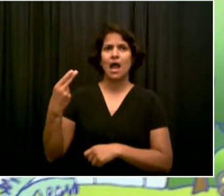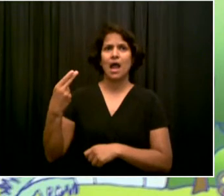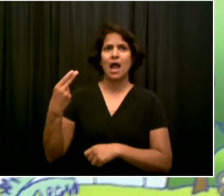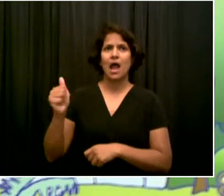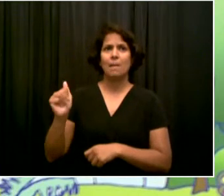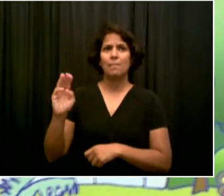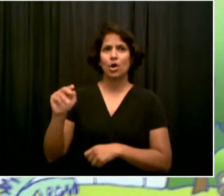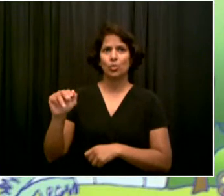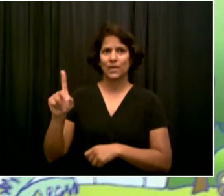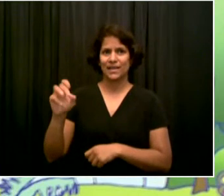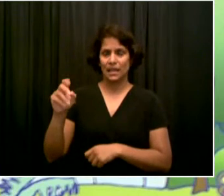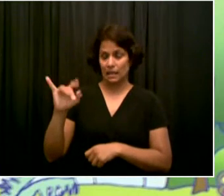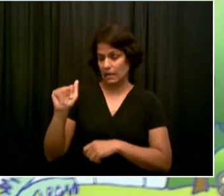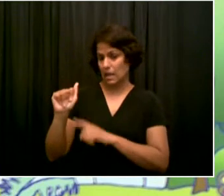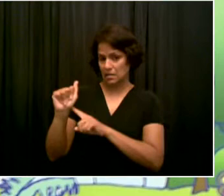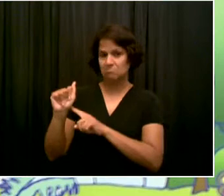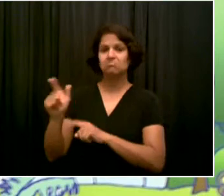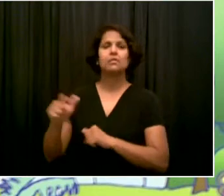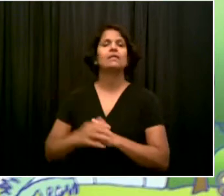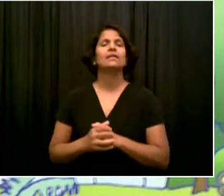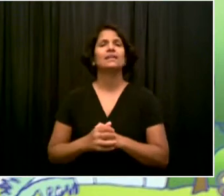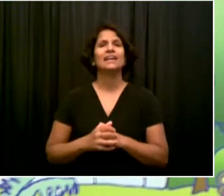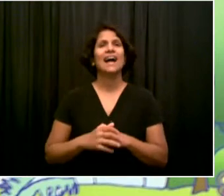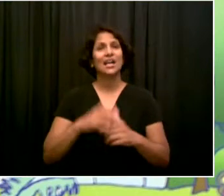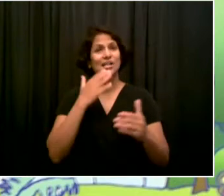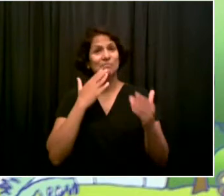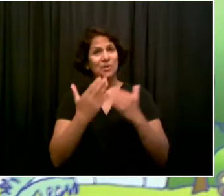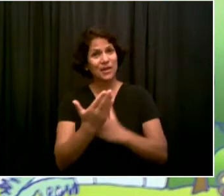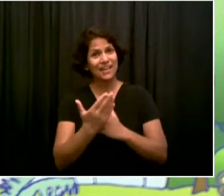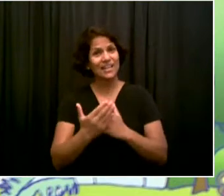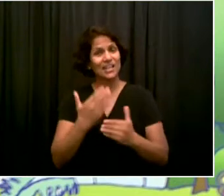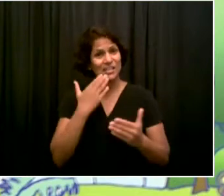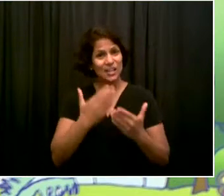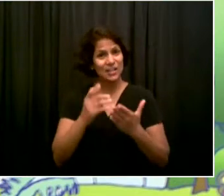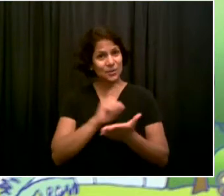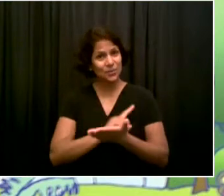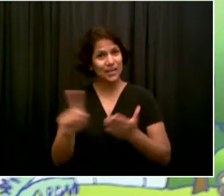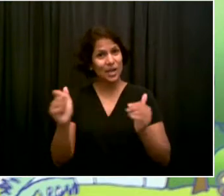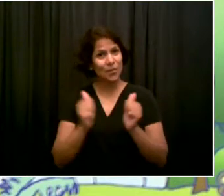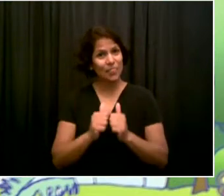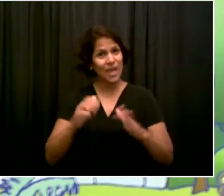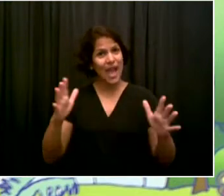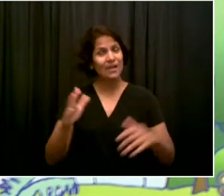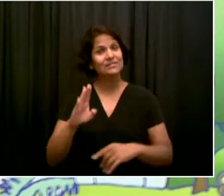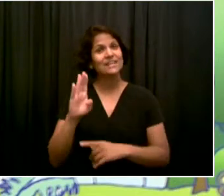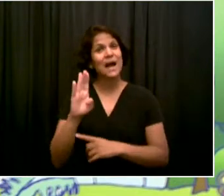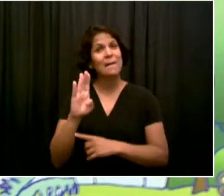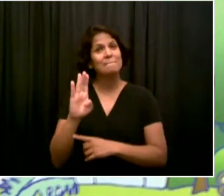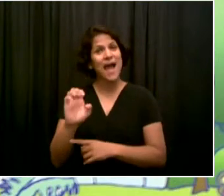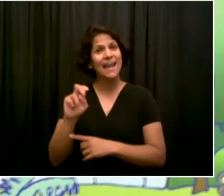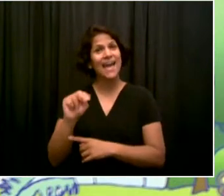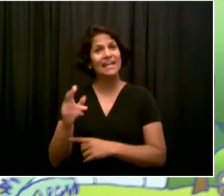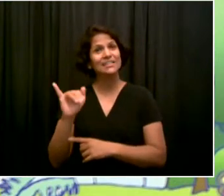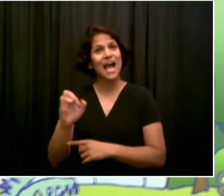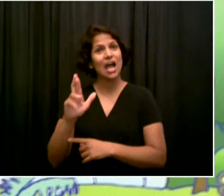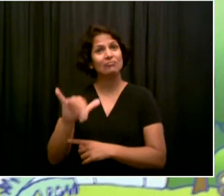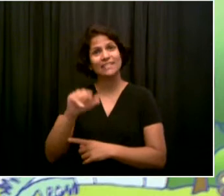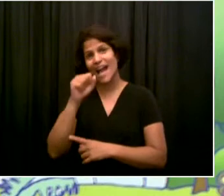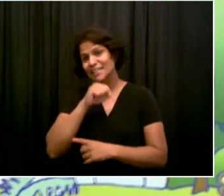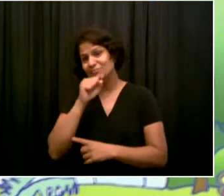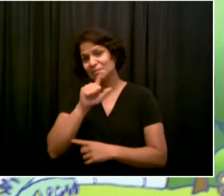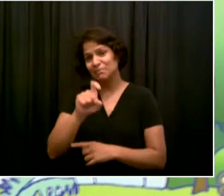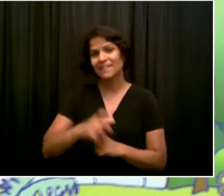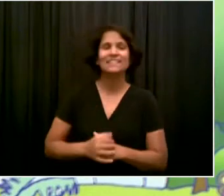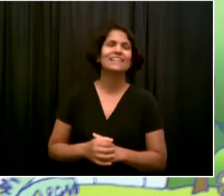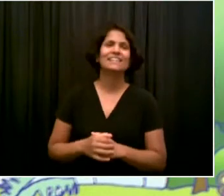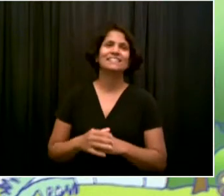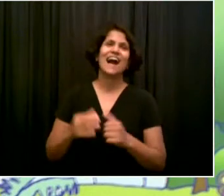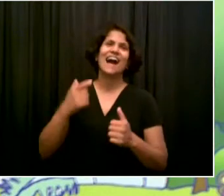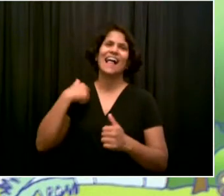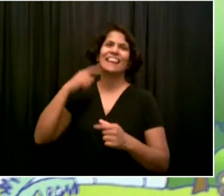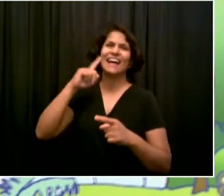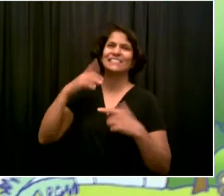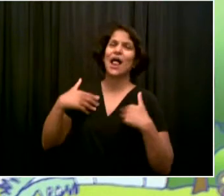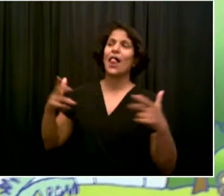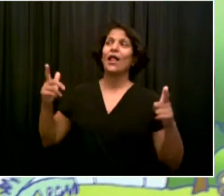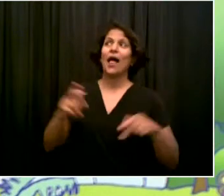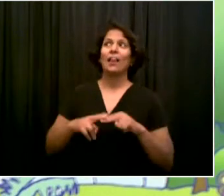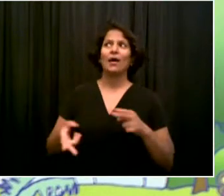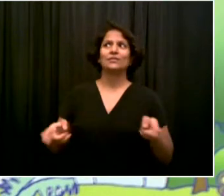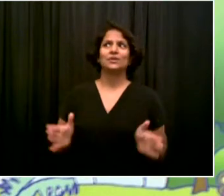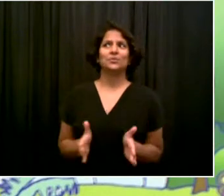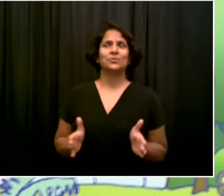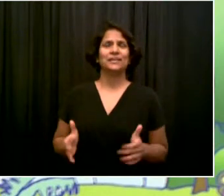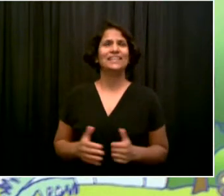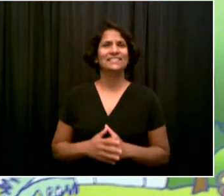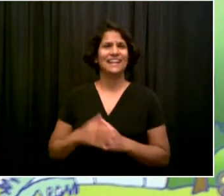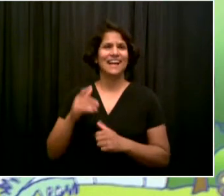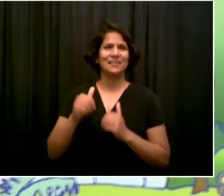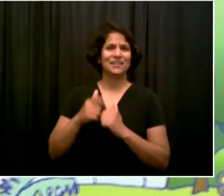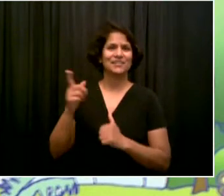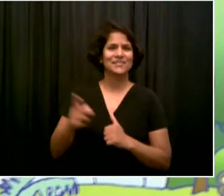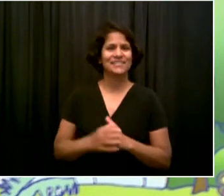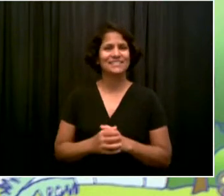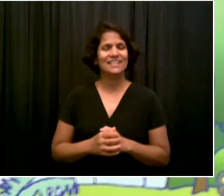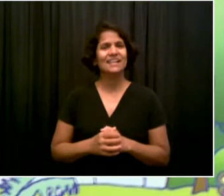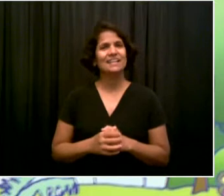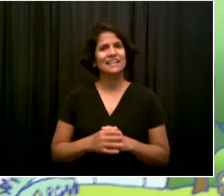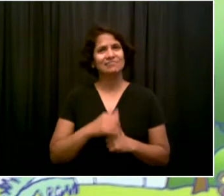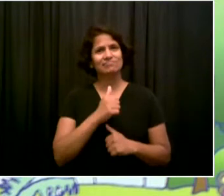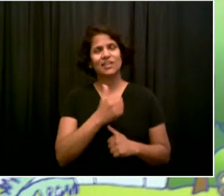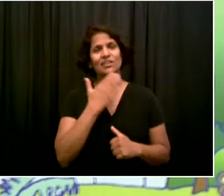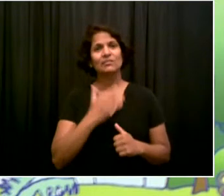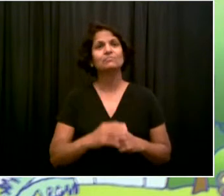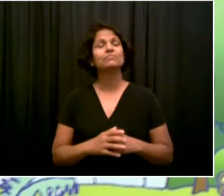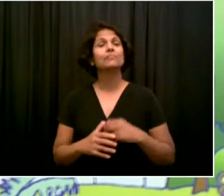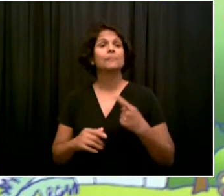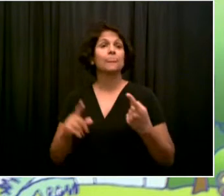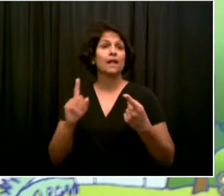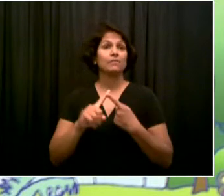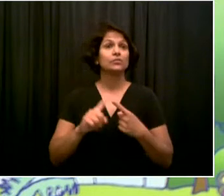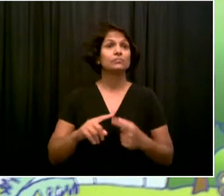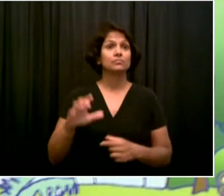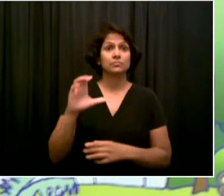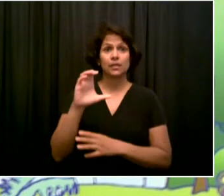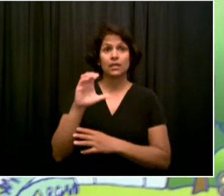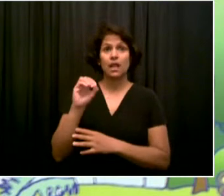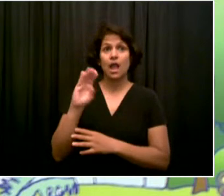QUESTION OF